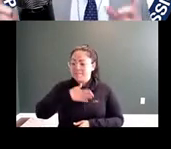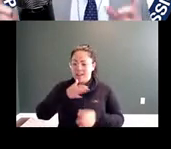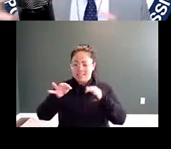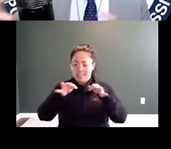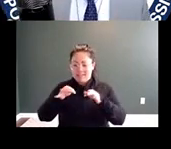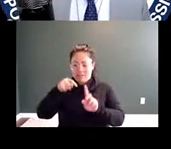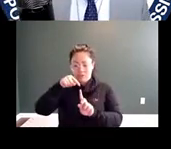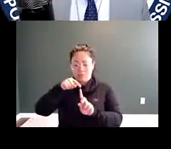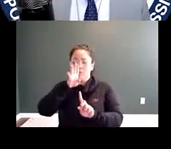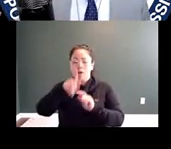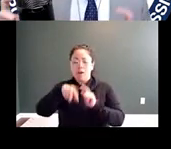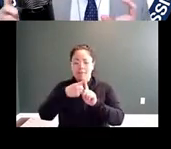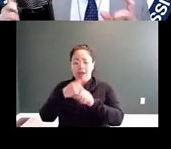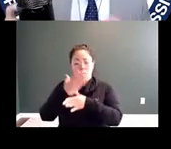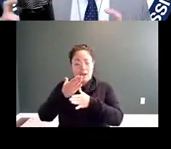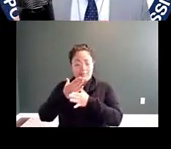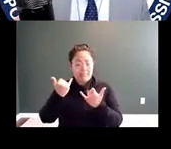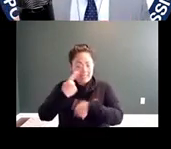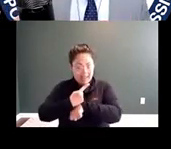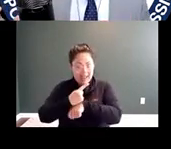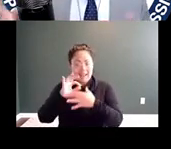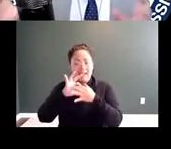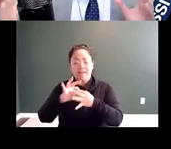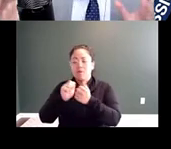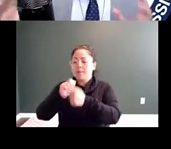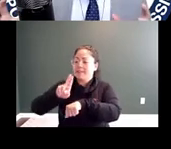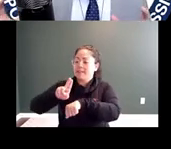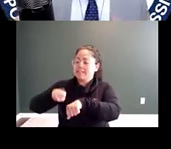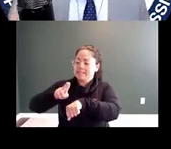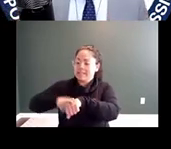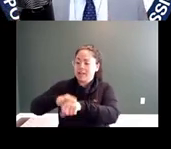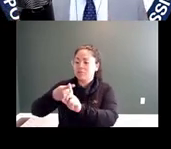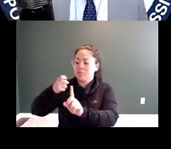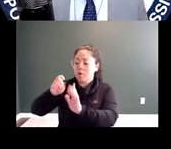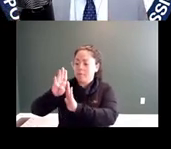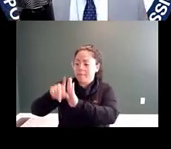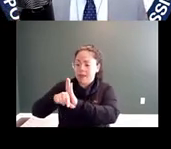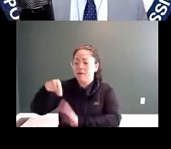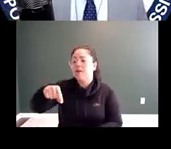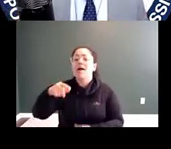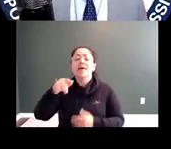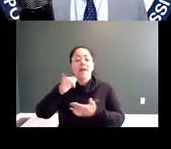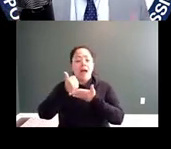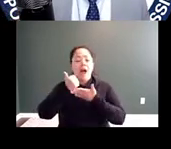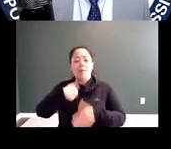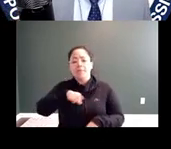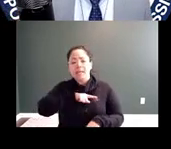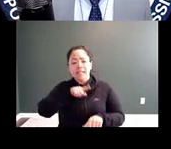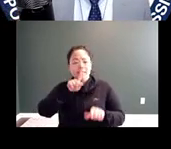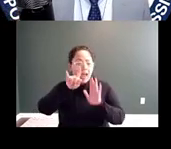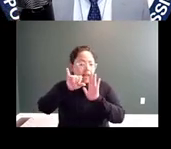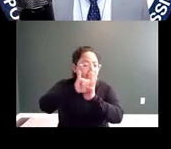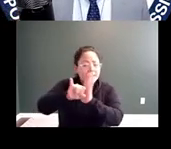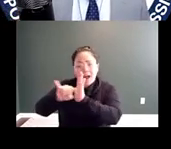when we talk about harassment with national origin. It gives us a good idea of what to look for, and so that we can recognize these types of things